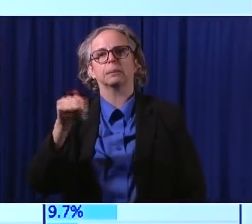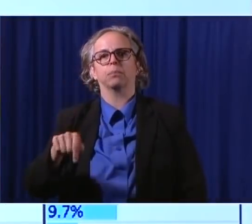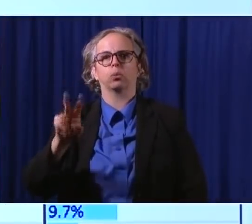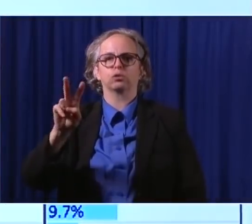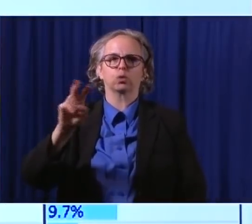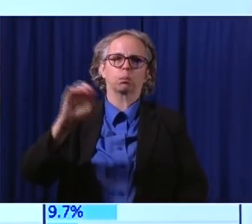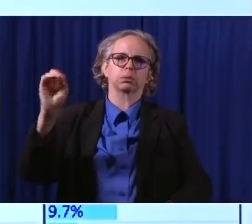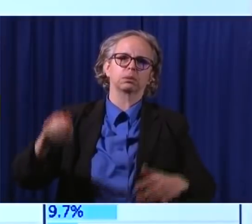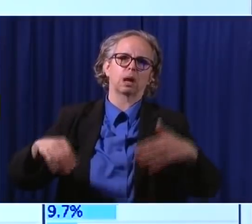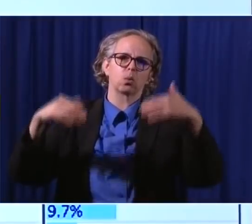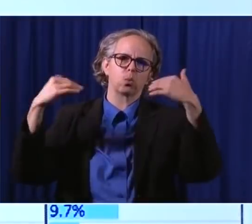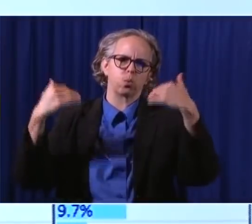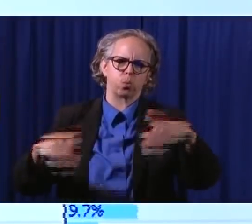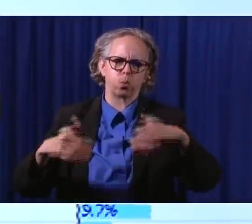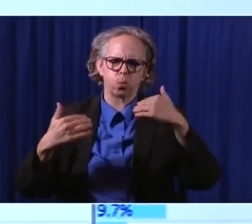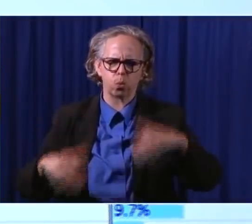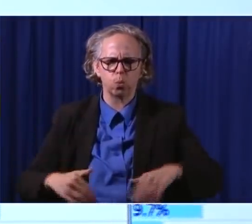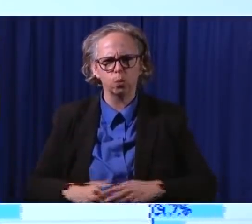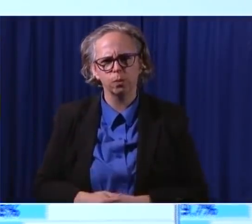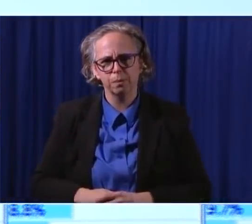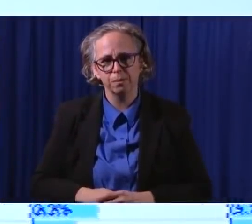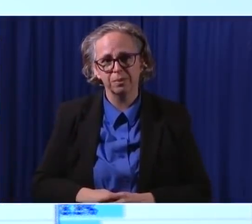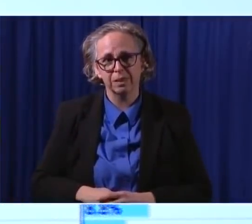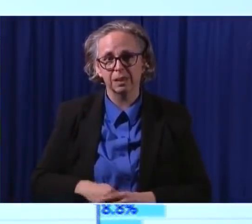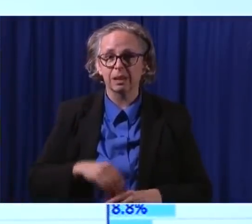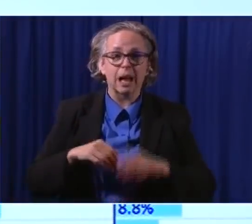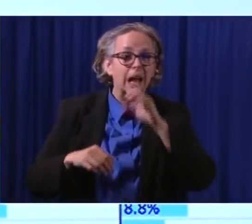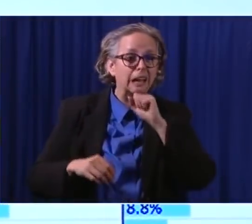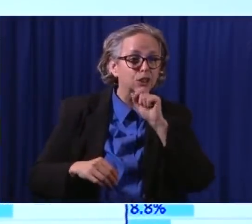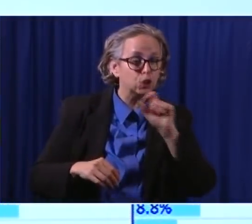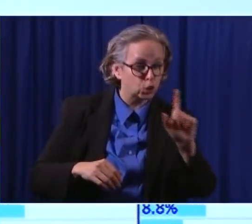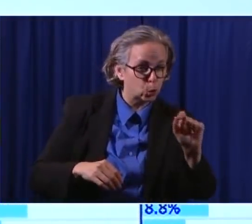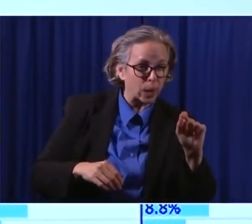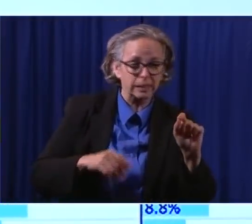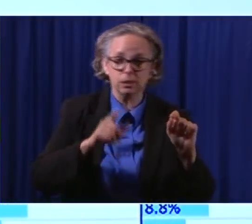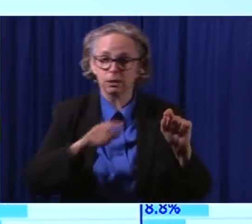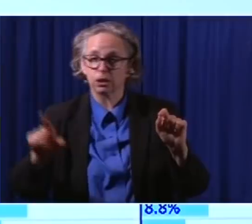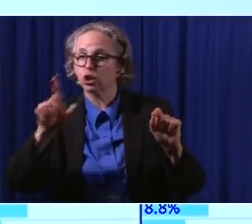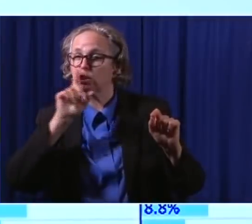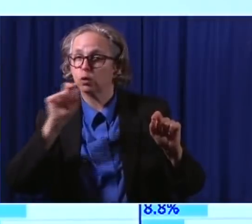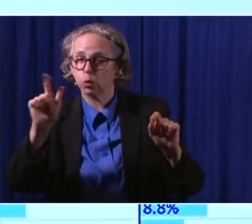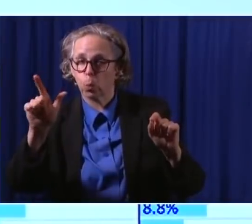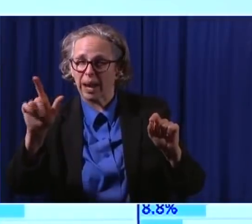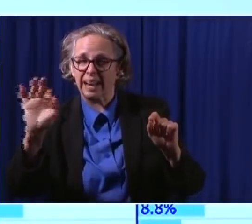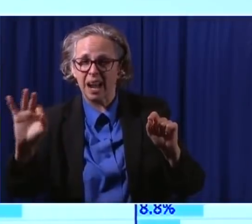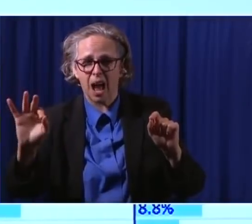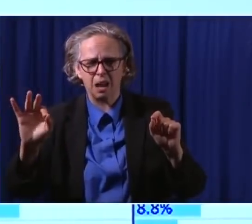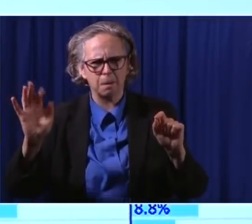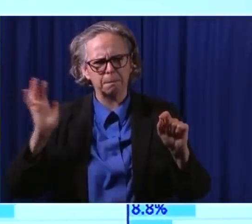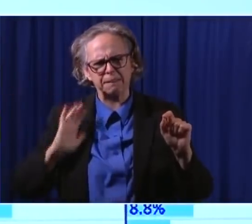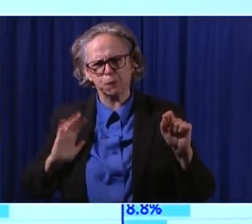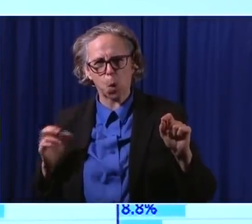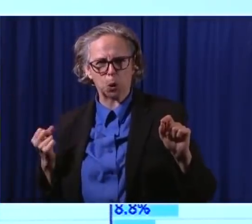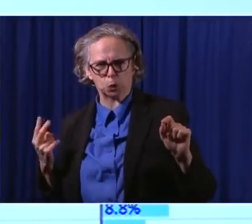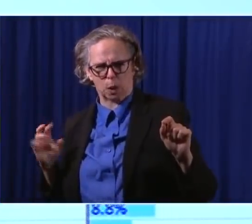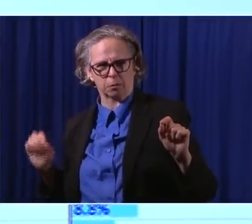IF YOU LOOK OVER HERE IN JUNE 11.3 AND THESE ARE JUST PERSONAL NUMBERS, OBVIOUSLY. IN JULY IT IS 13.2. IF YOU GO TO THE NEXT ONE THOSE